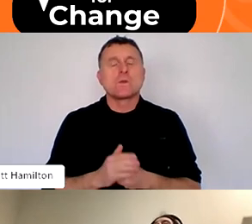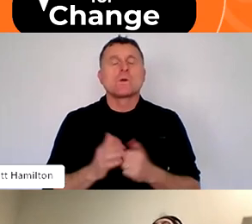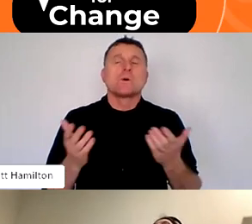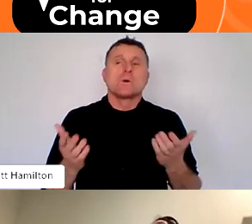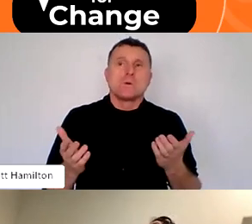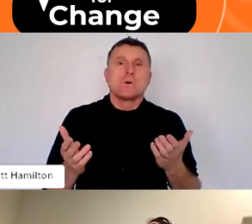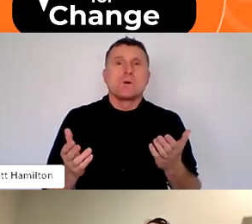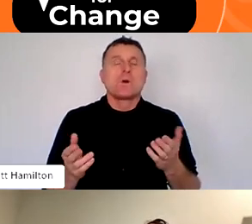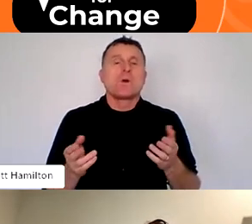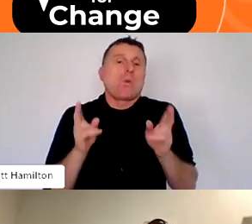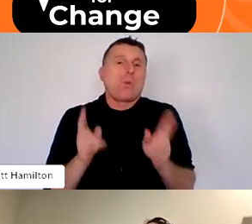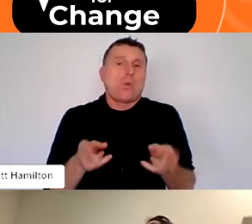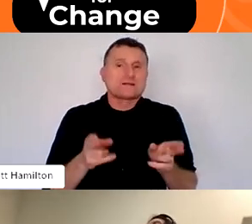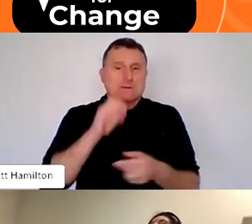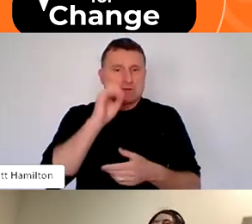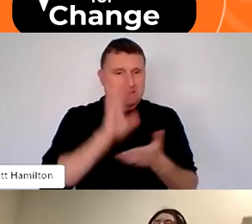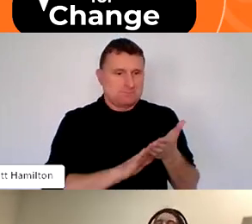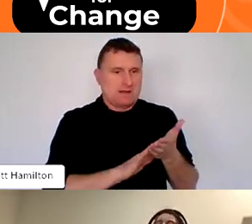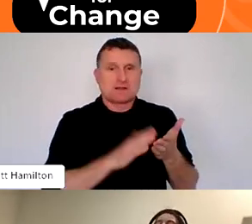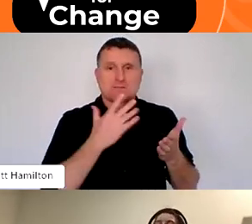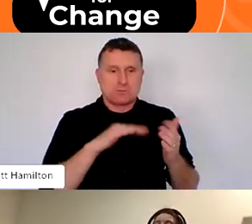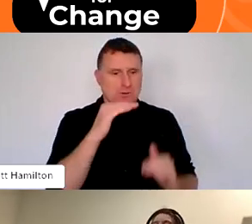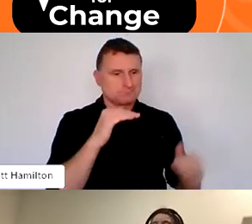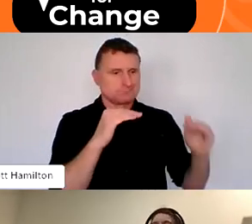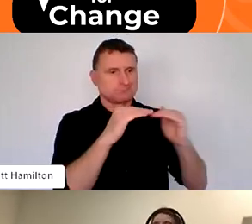that we are trying to support, as it can often lead to children